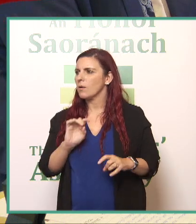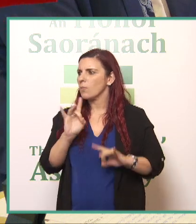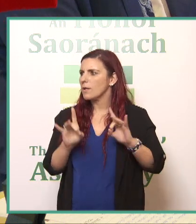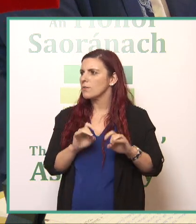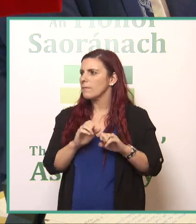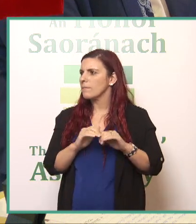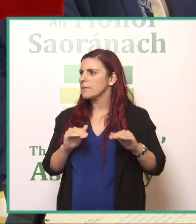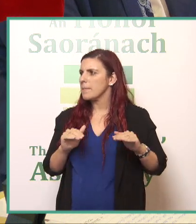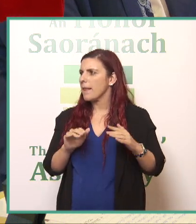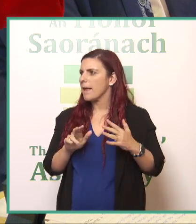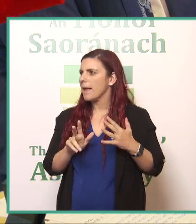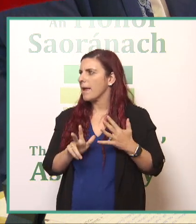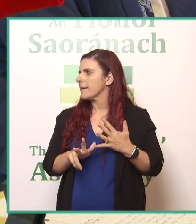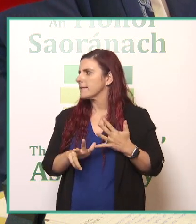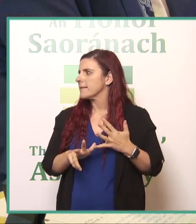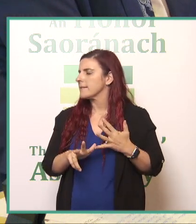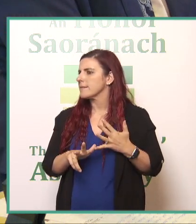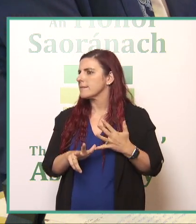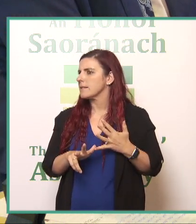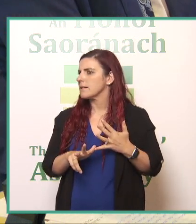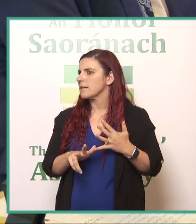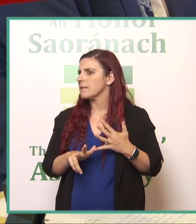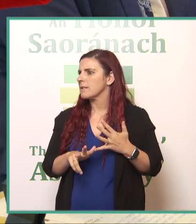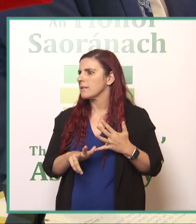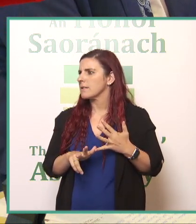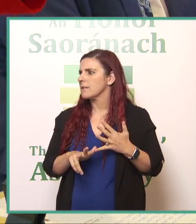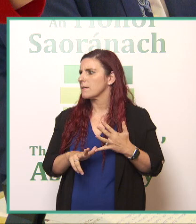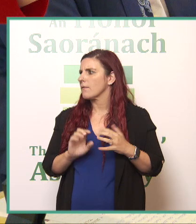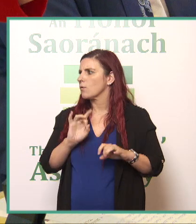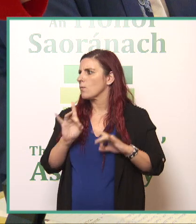uh and we've had three questions from four as well but so I just want to see is there